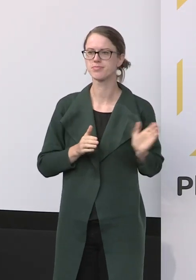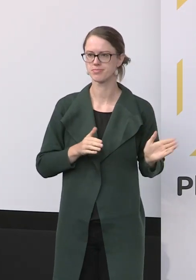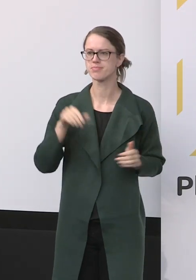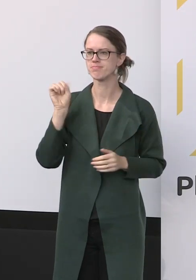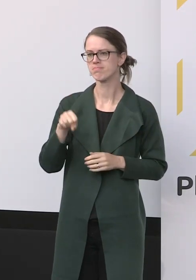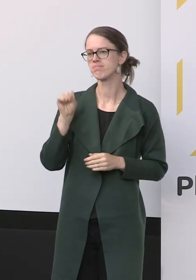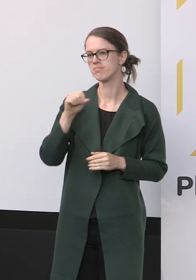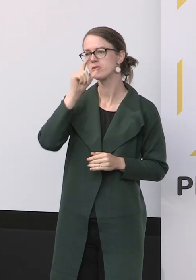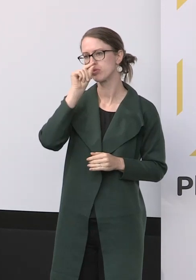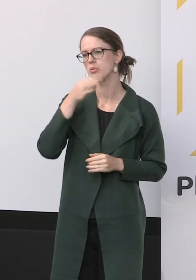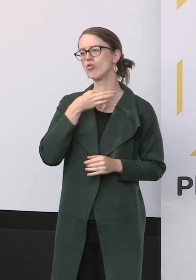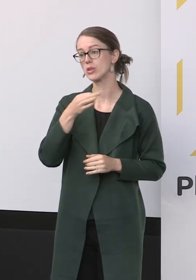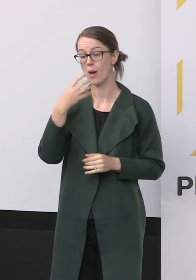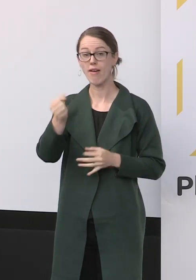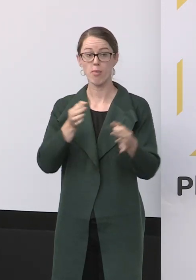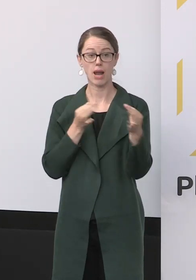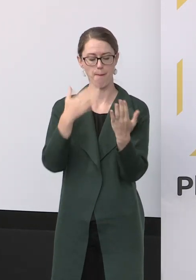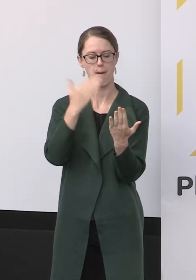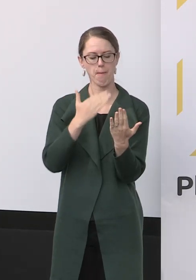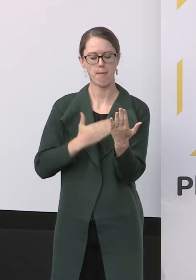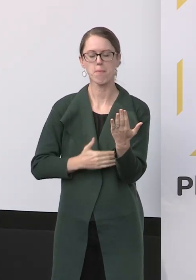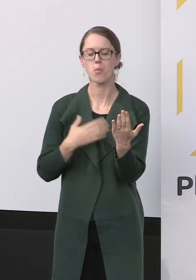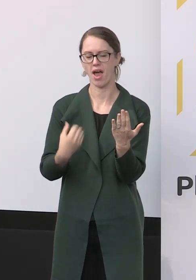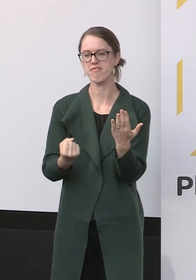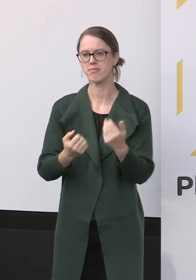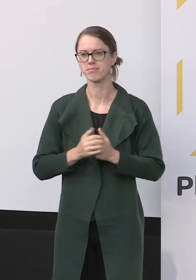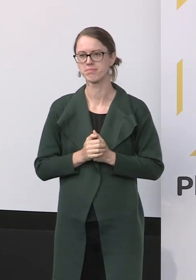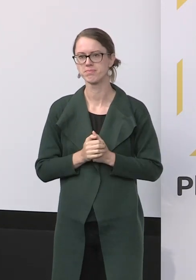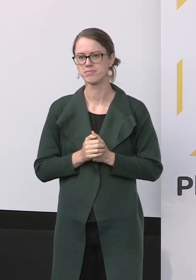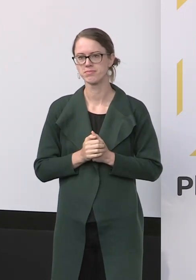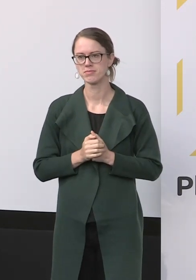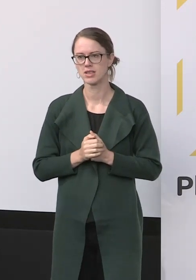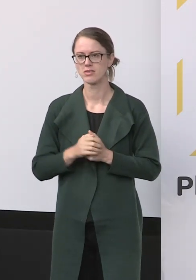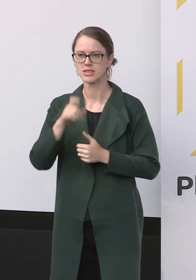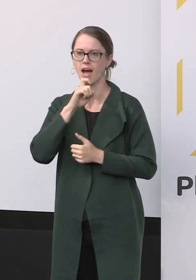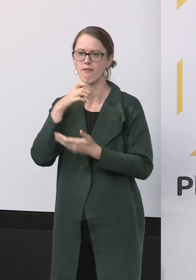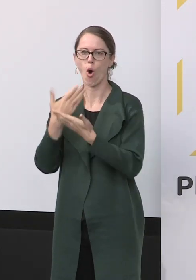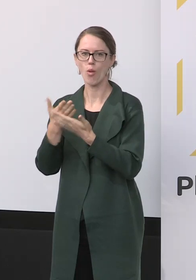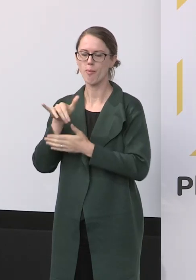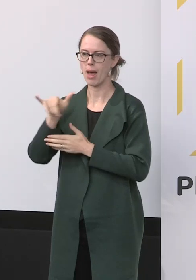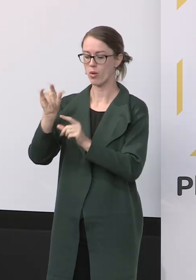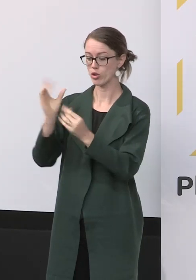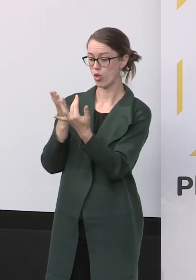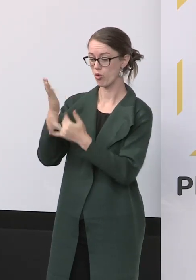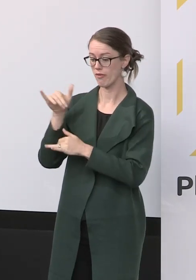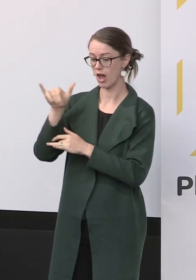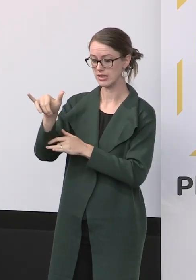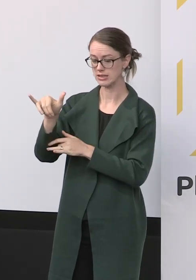they don't go into quarantine,